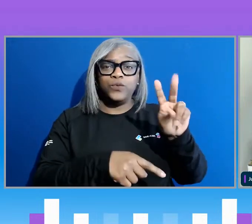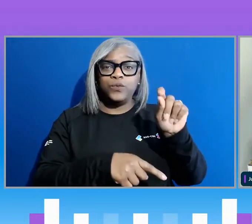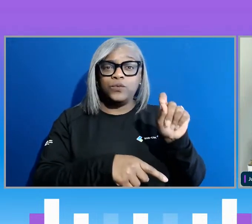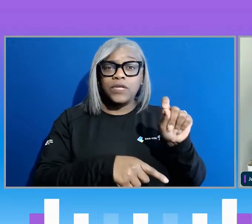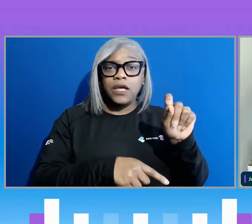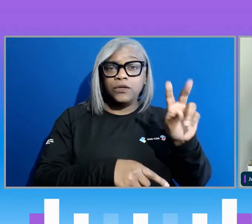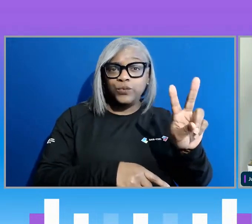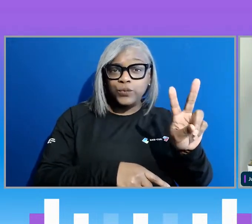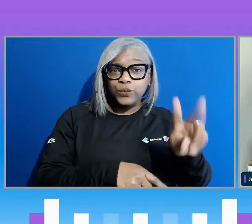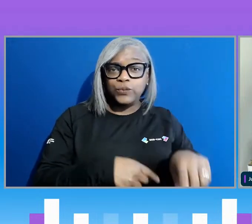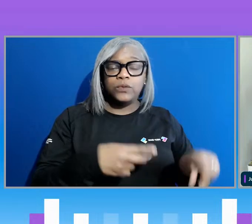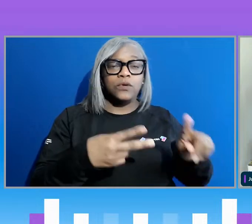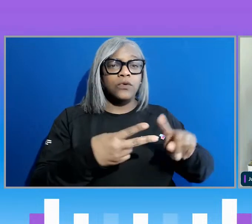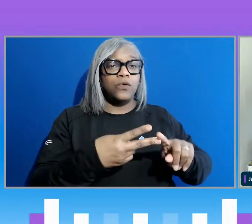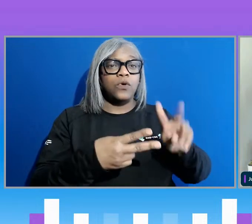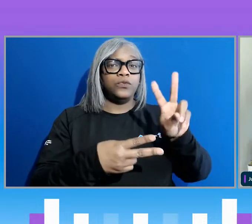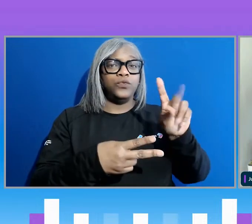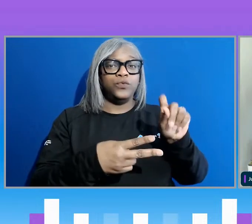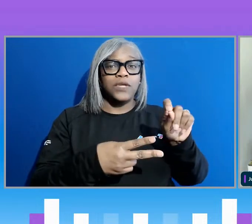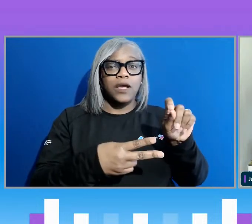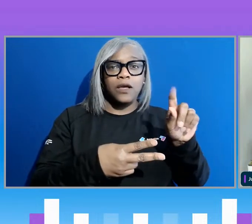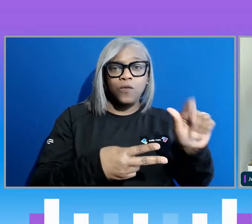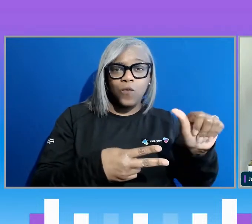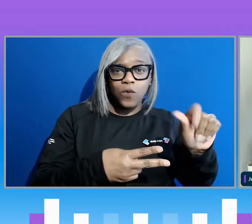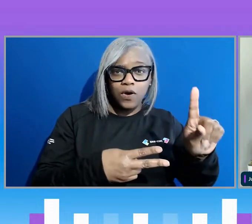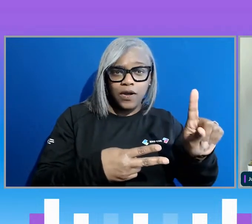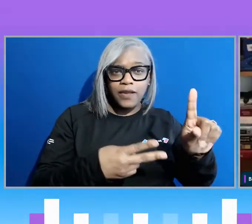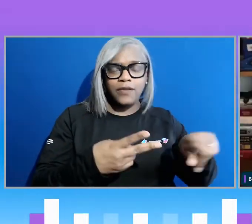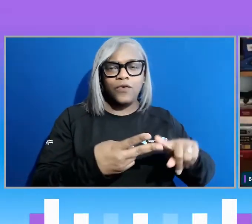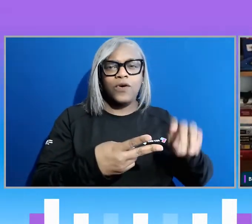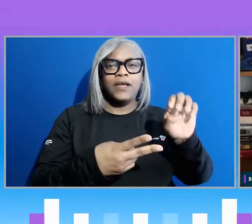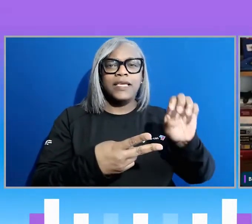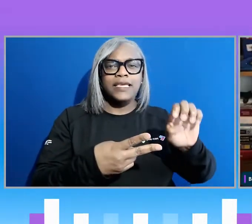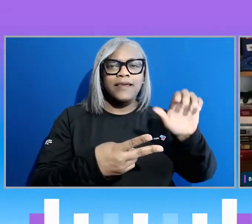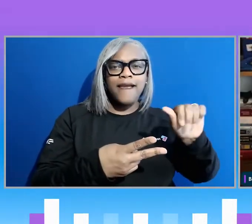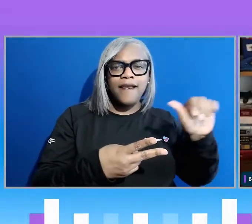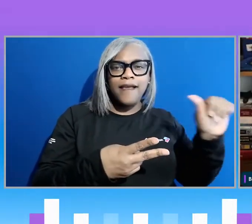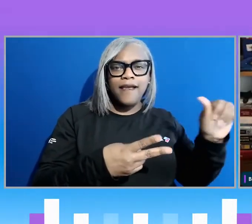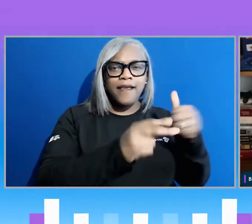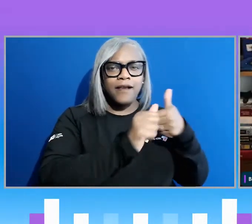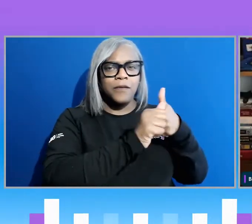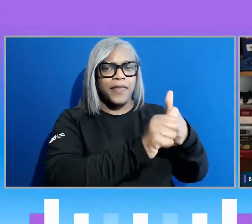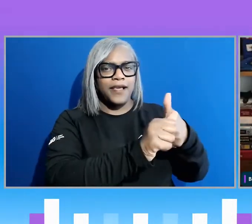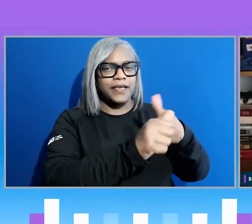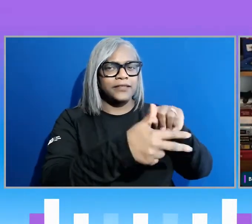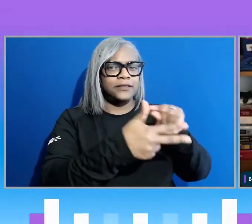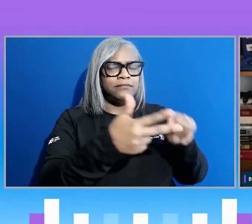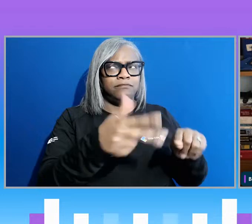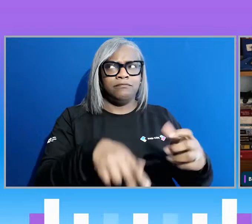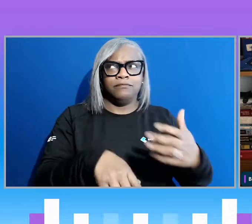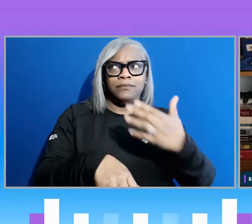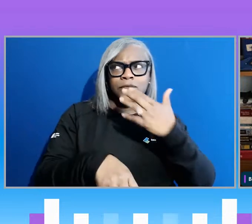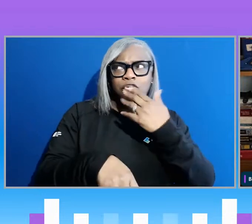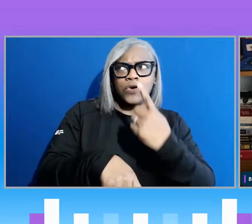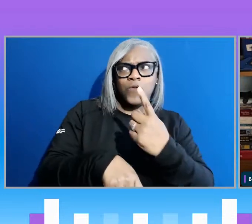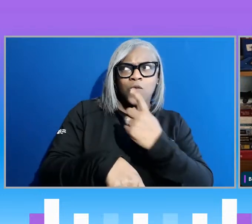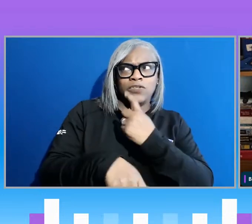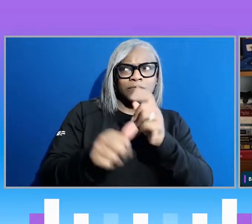EAA and compliance level there? Oh, that's a good question. I